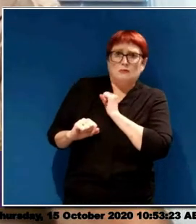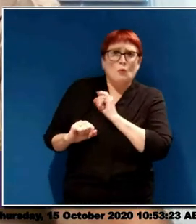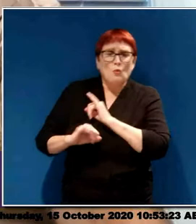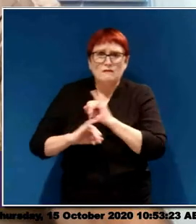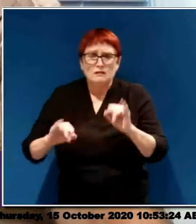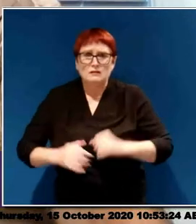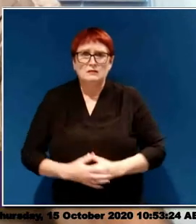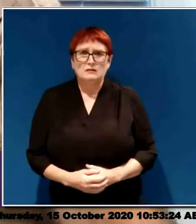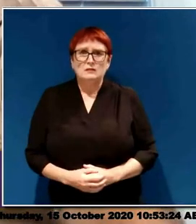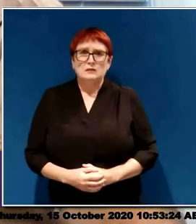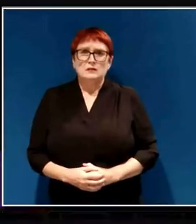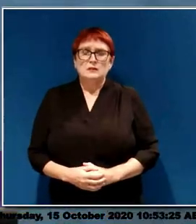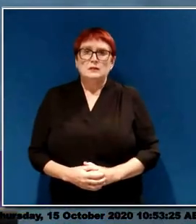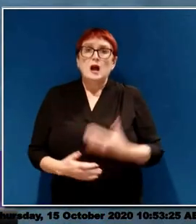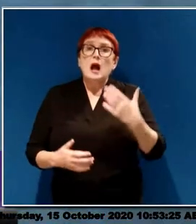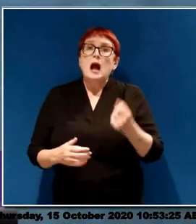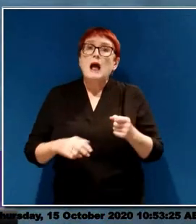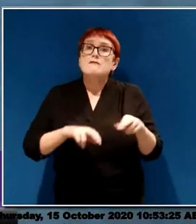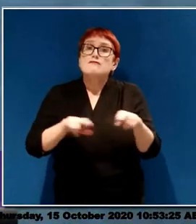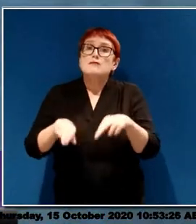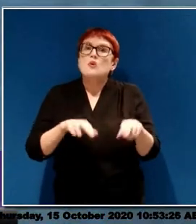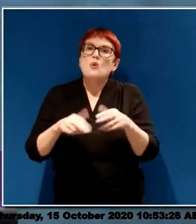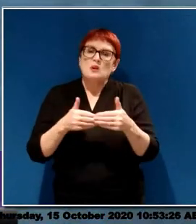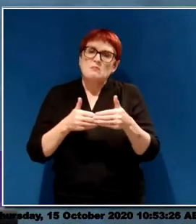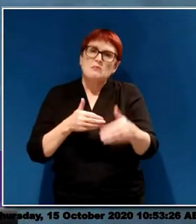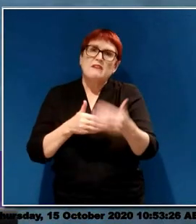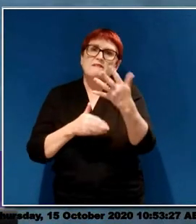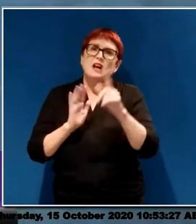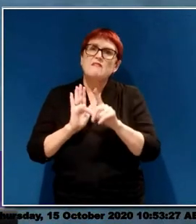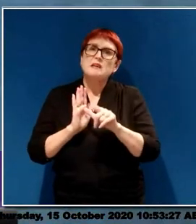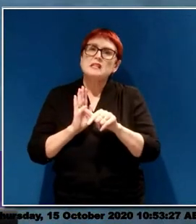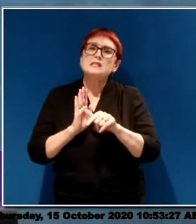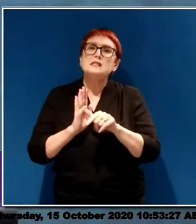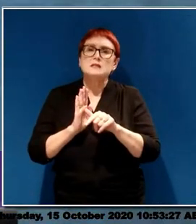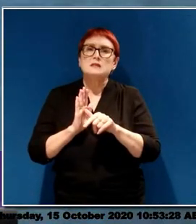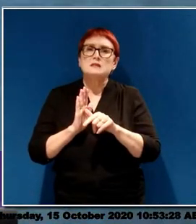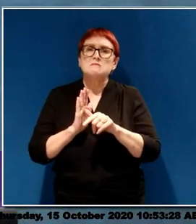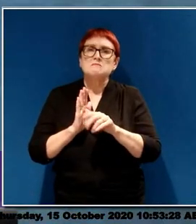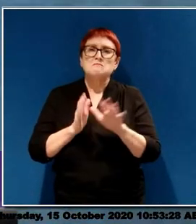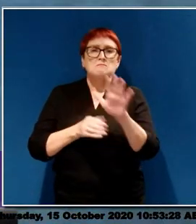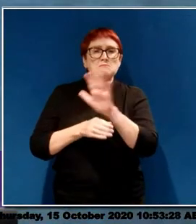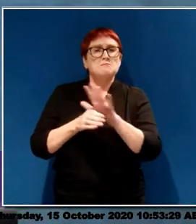that I would like to play at this point and I think it relates to around this time that we've been talking about.